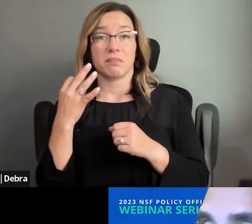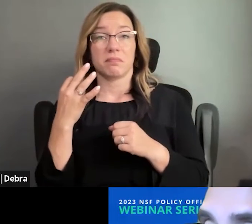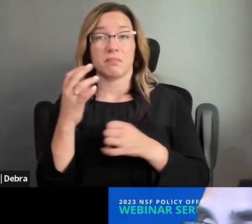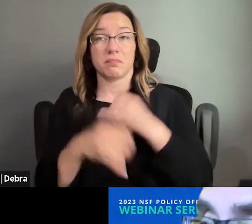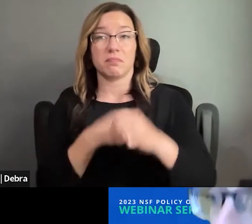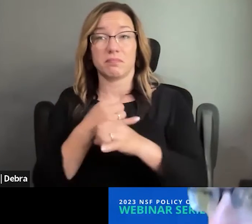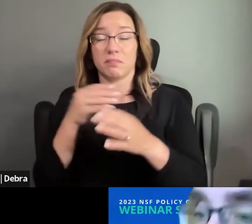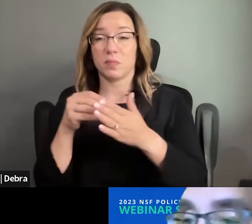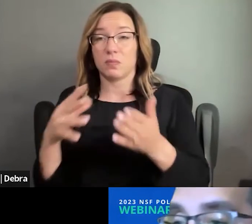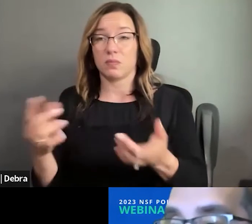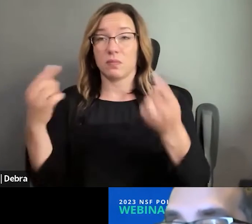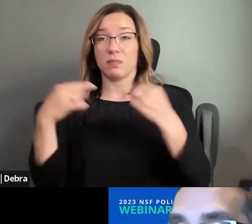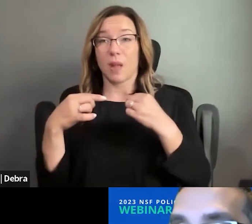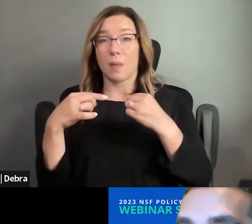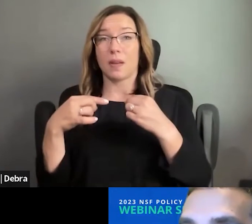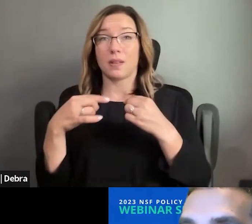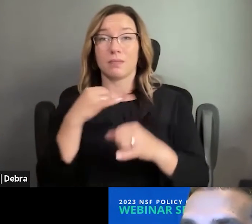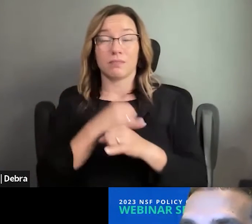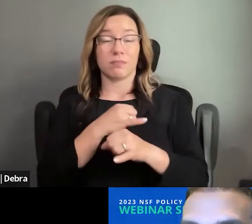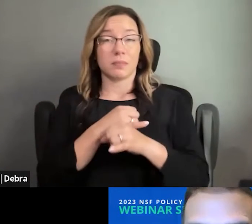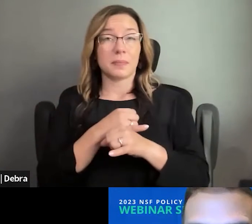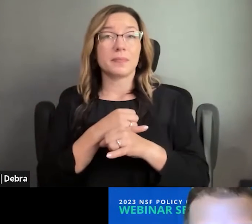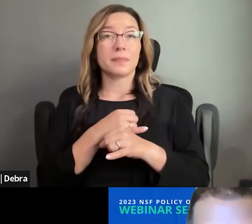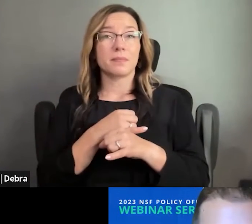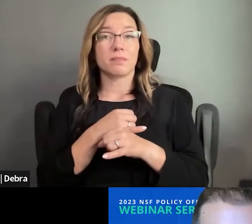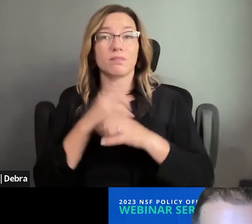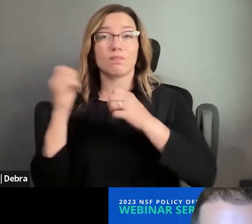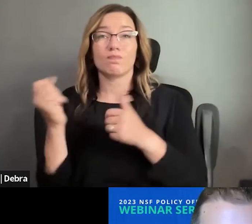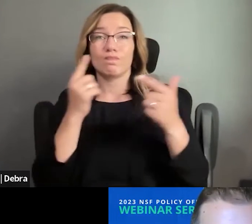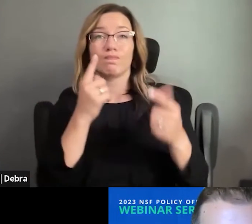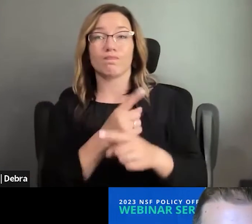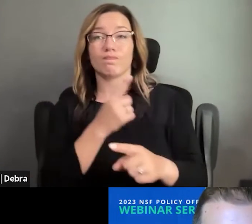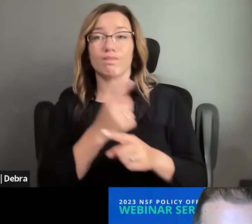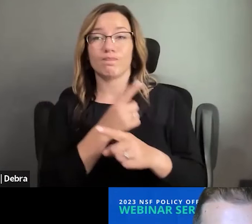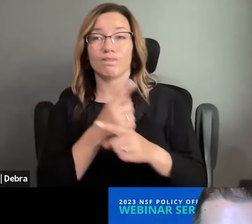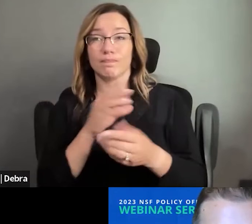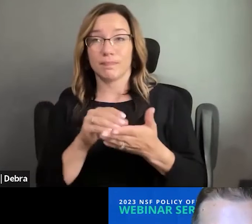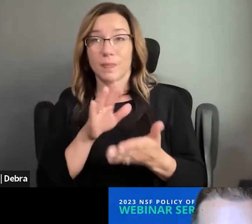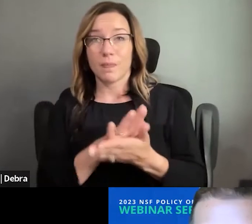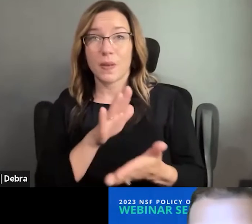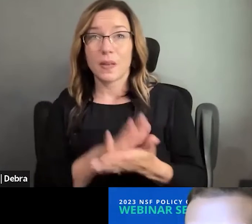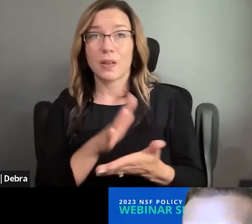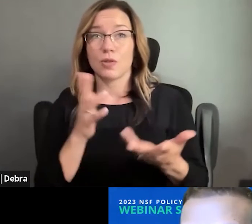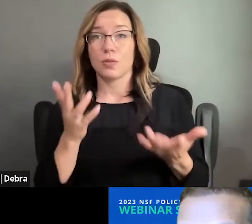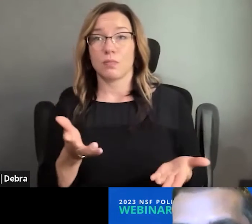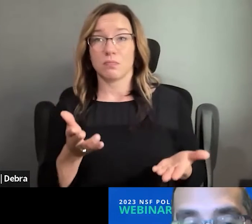they have all of the appropriate documentation in place to be studying in